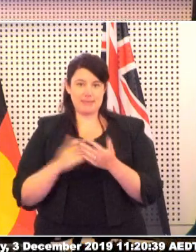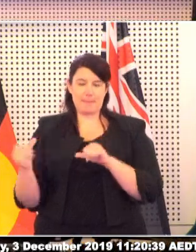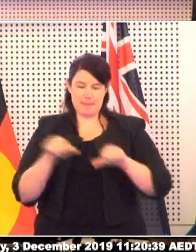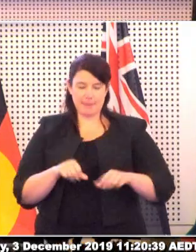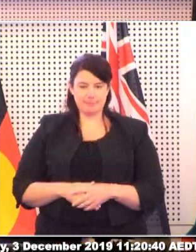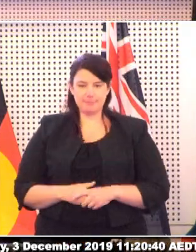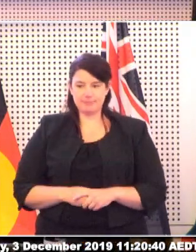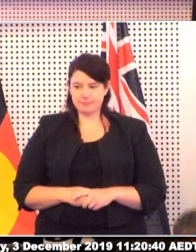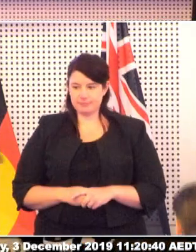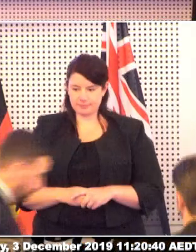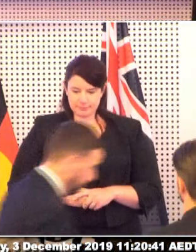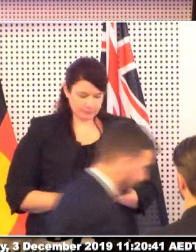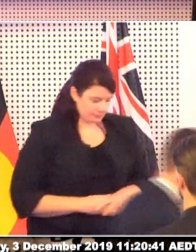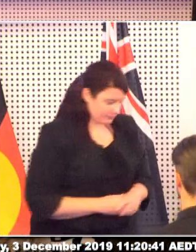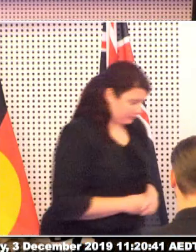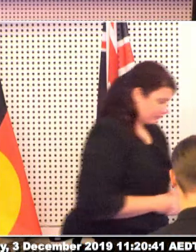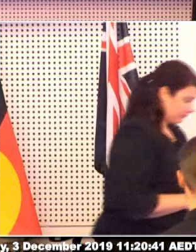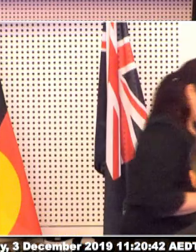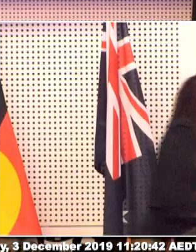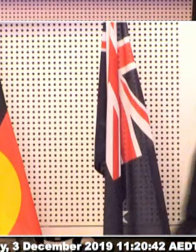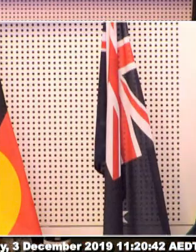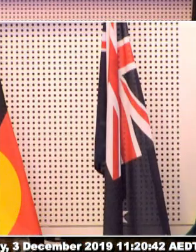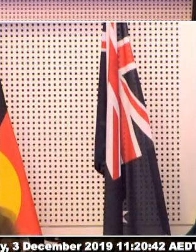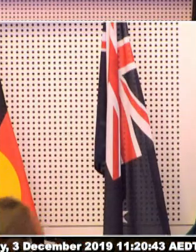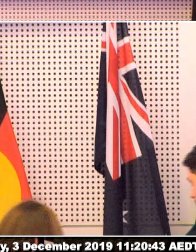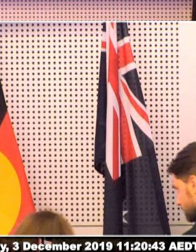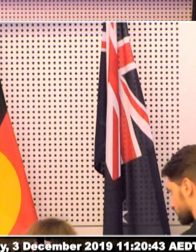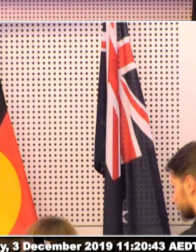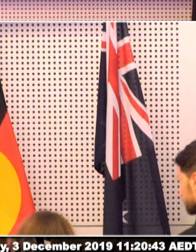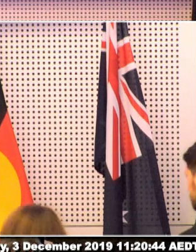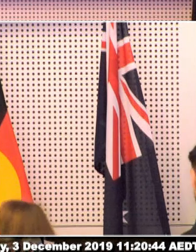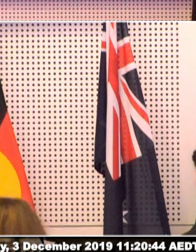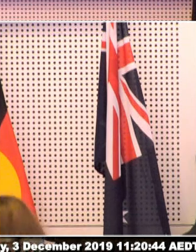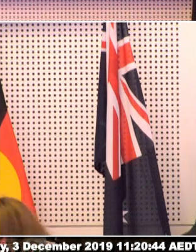We’ll come back in 20 minutes. ADJOURNED [11.20 am]